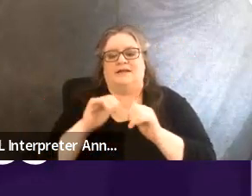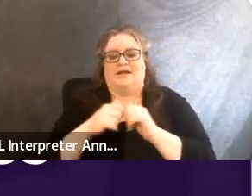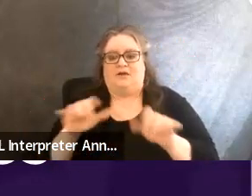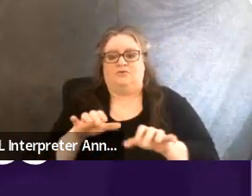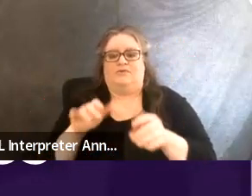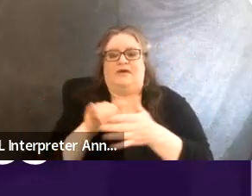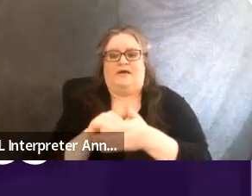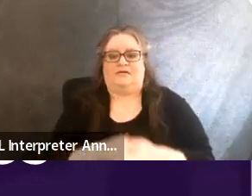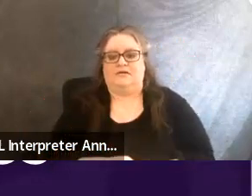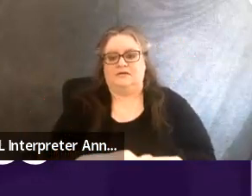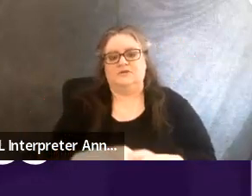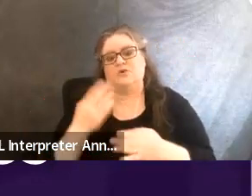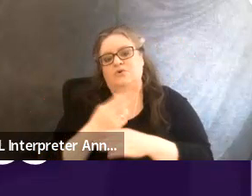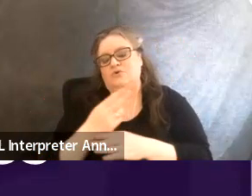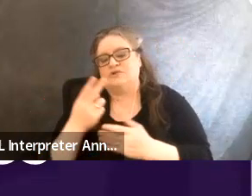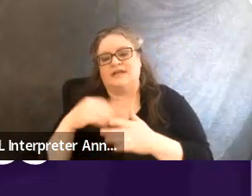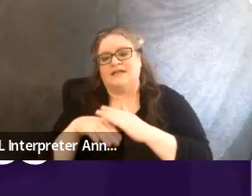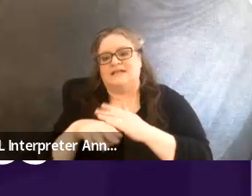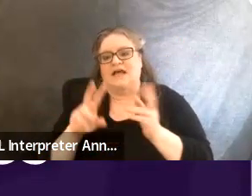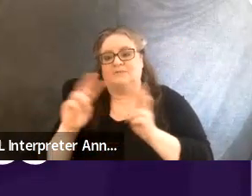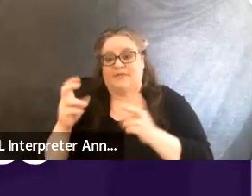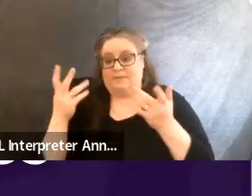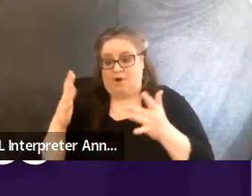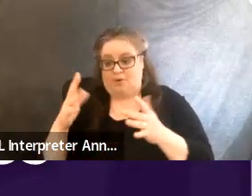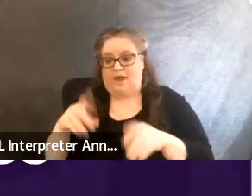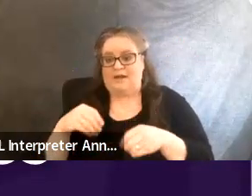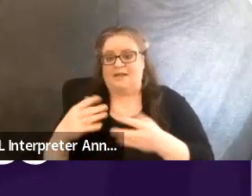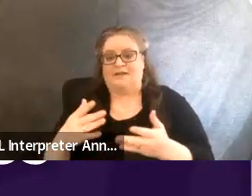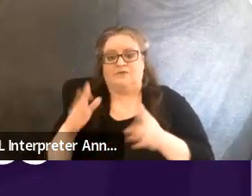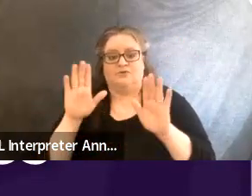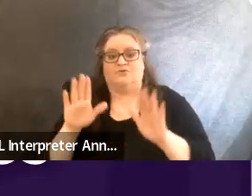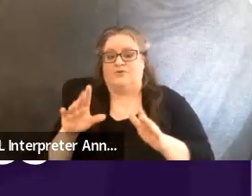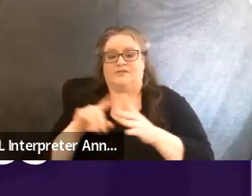So, basically using an accessible theme already gives us a great start.